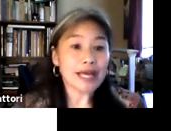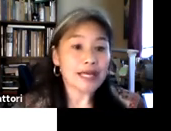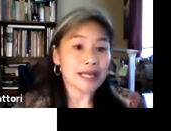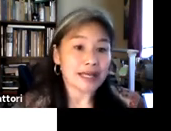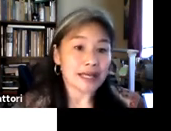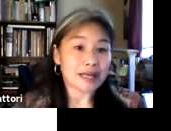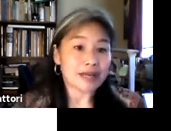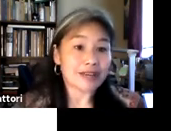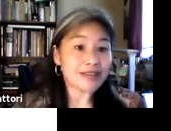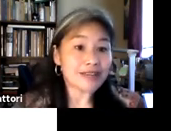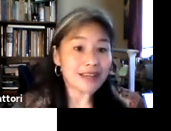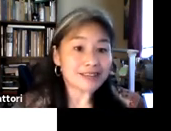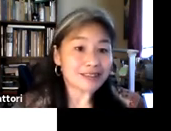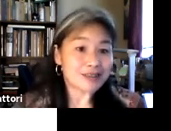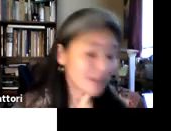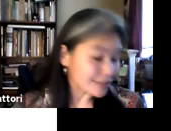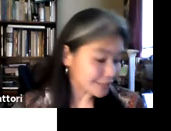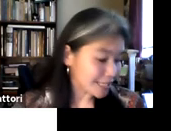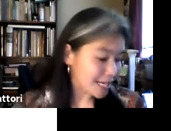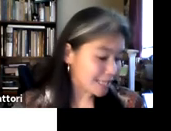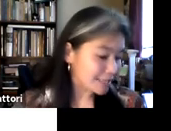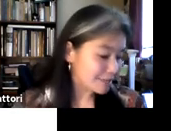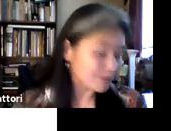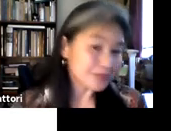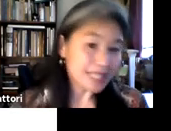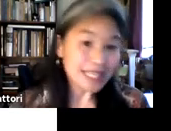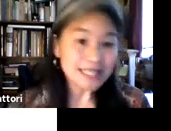surname is matory, which apparently is kind of an unusual